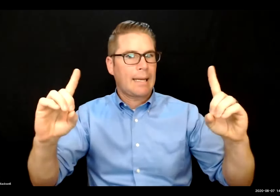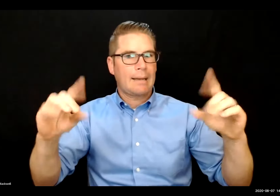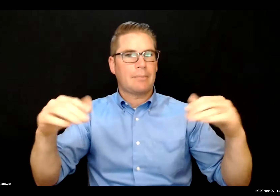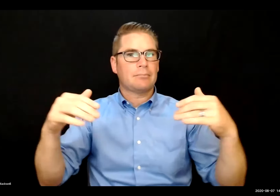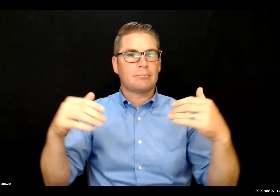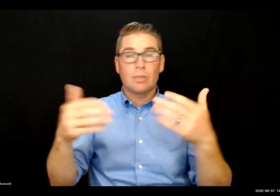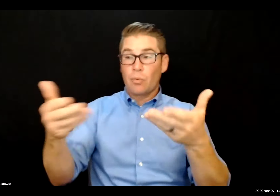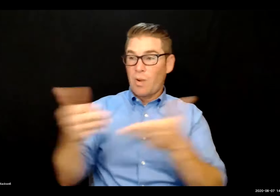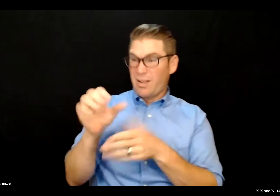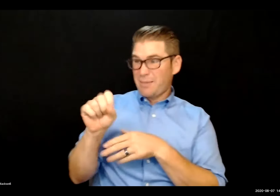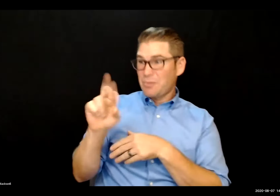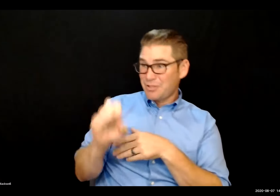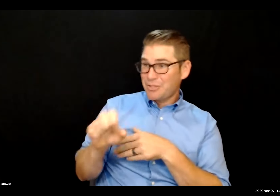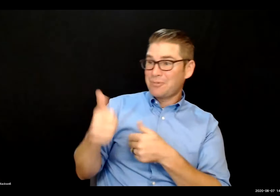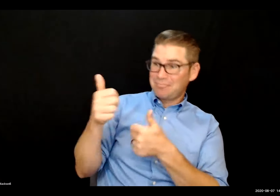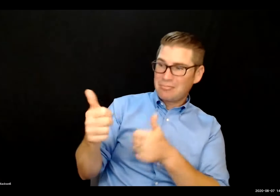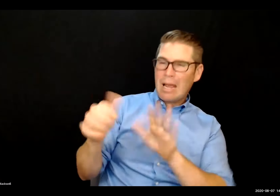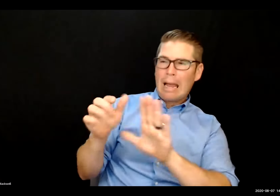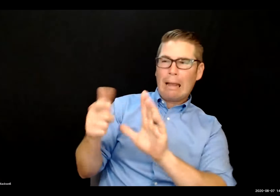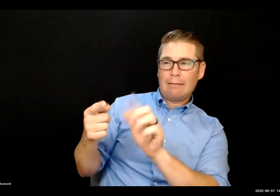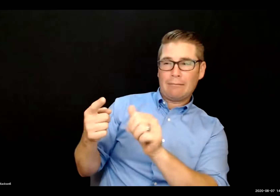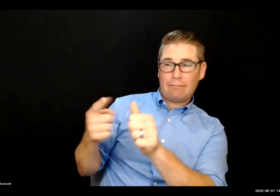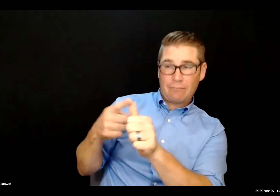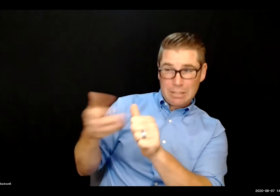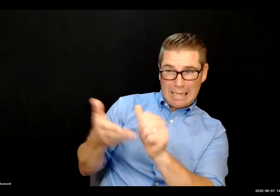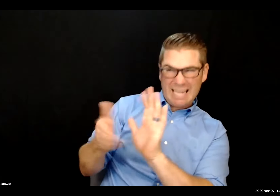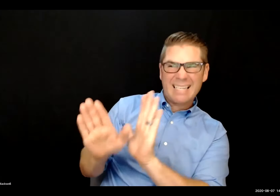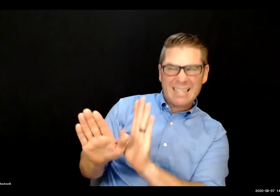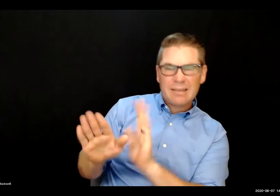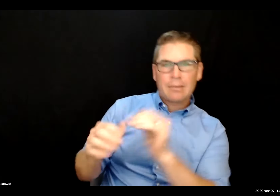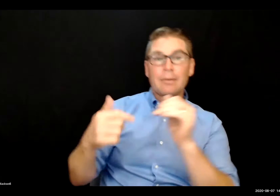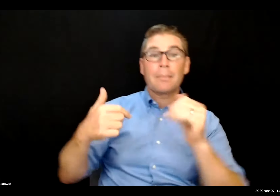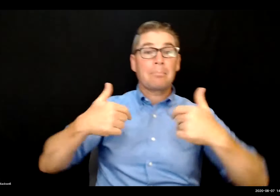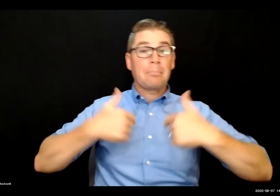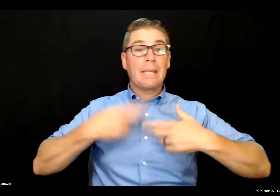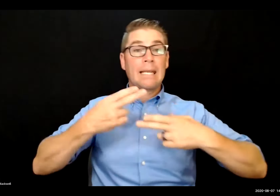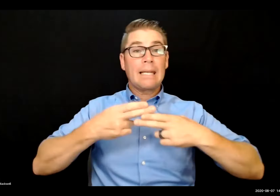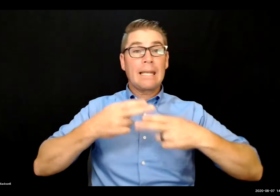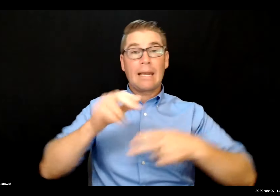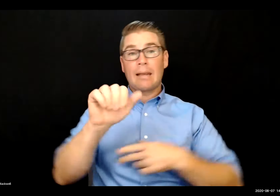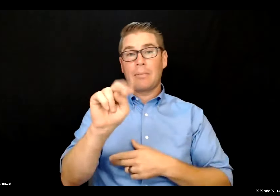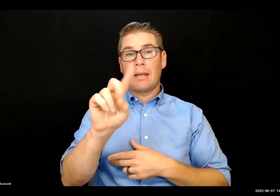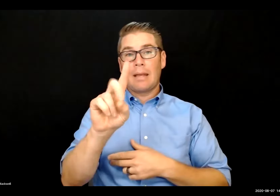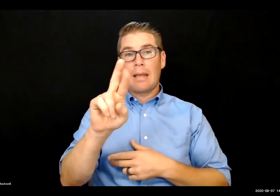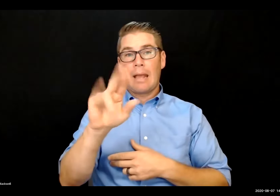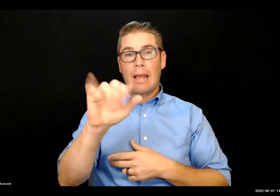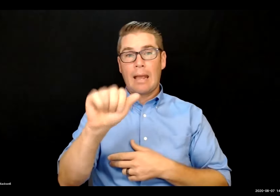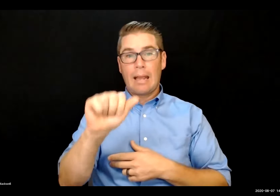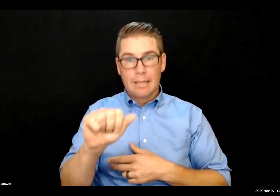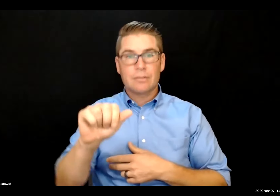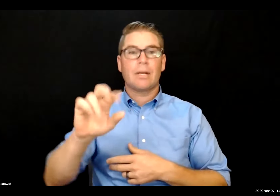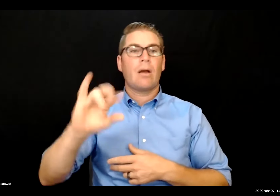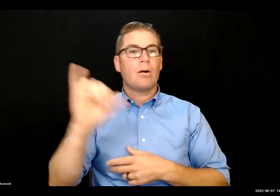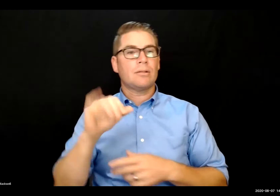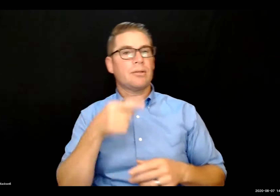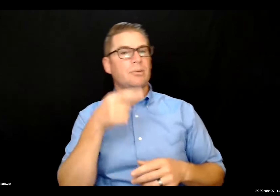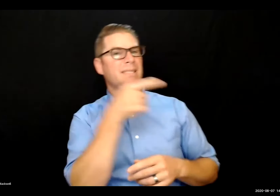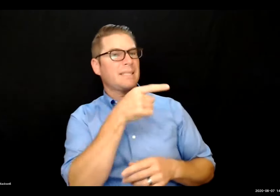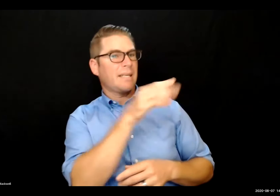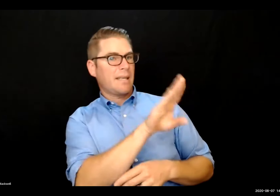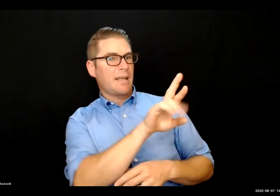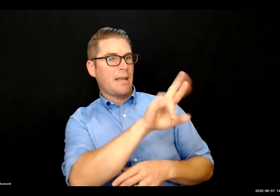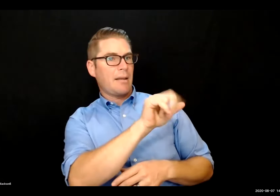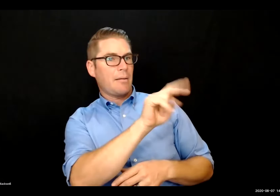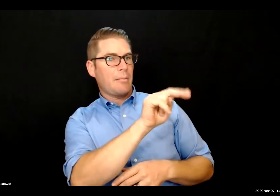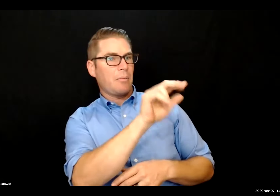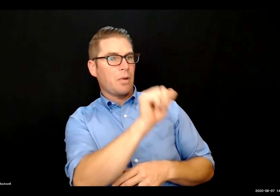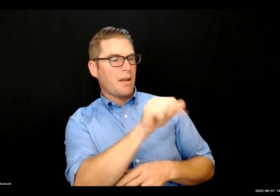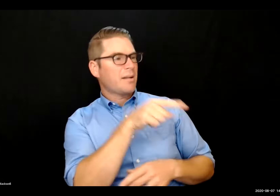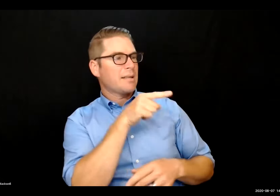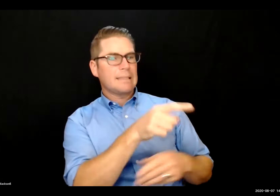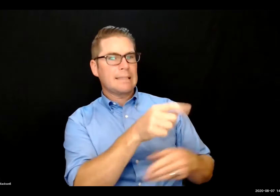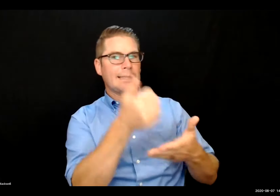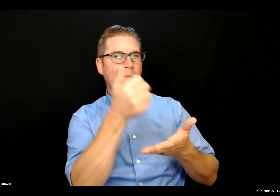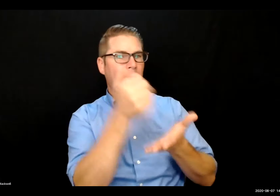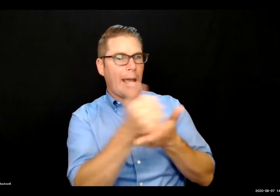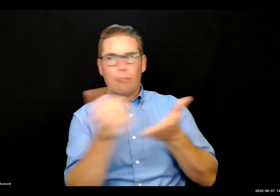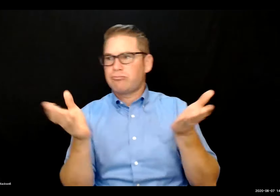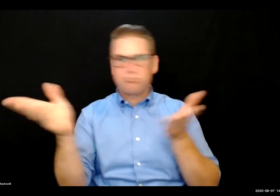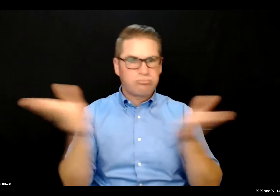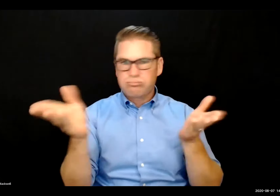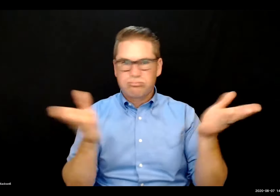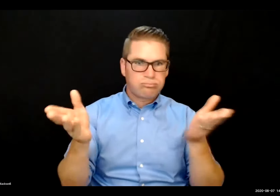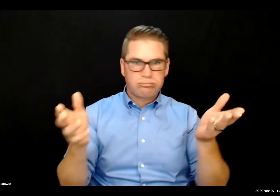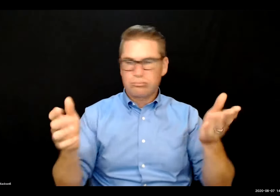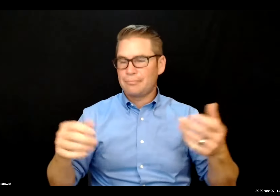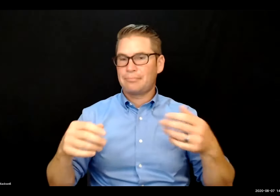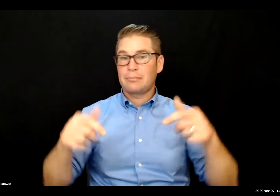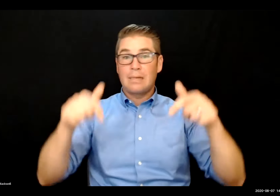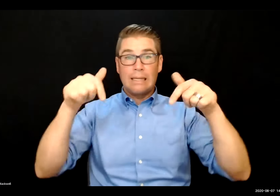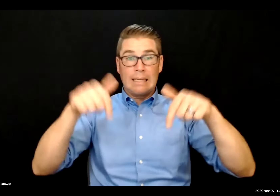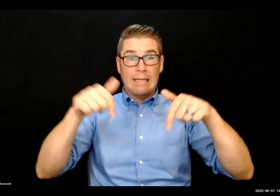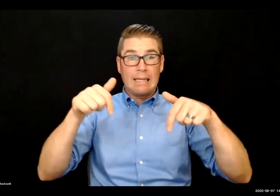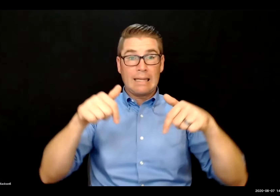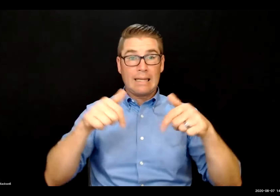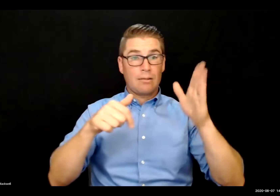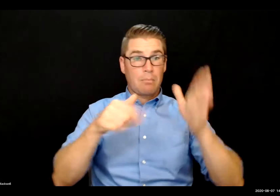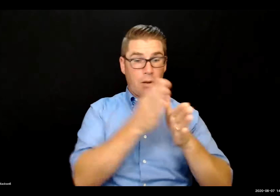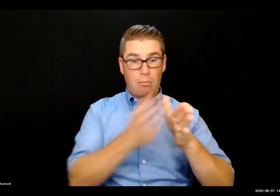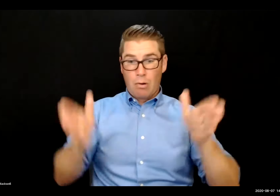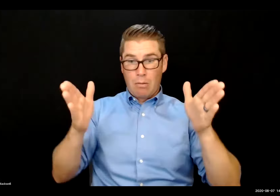We have our presenter today sue Yang she works as for distance ed and technology so welcome sue